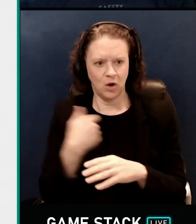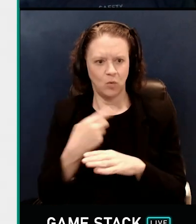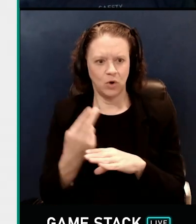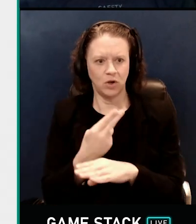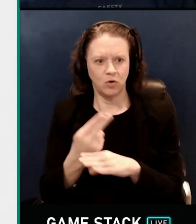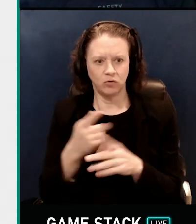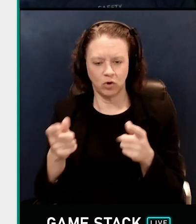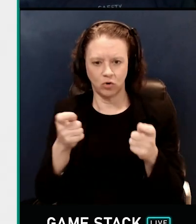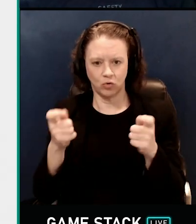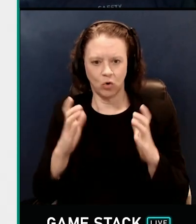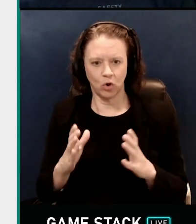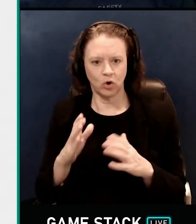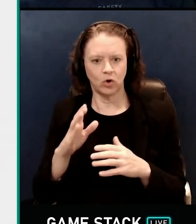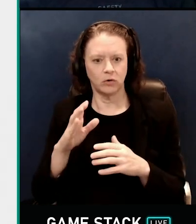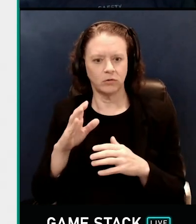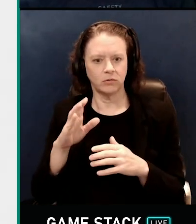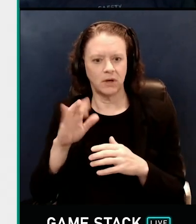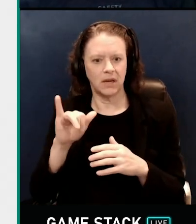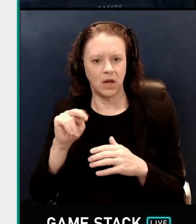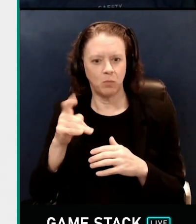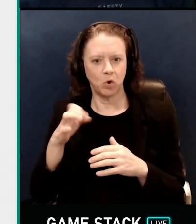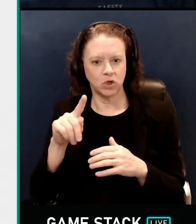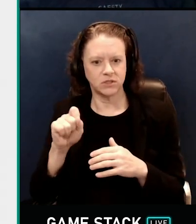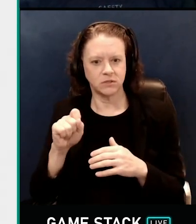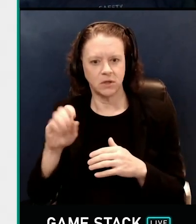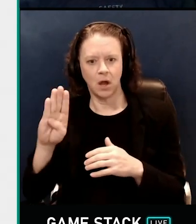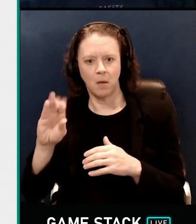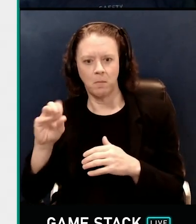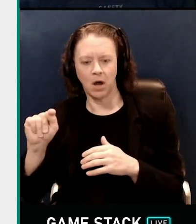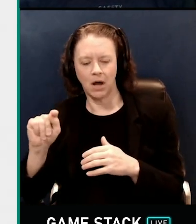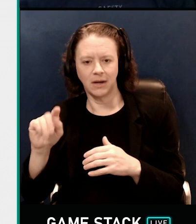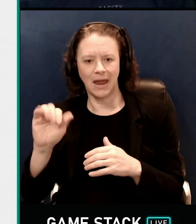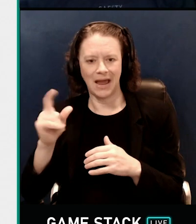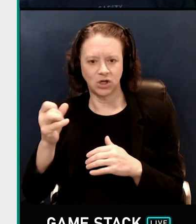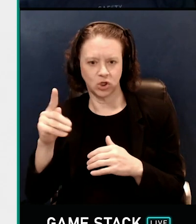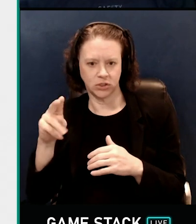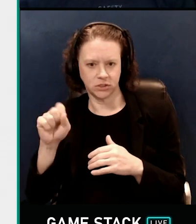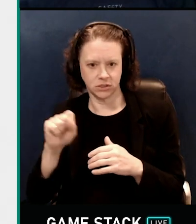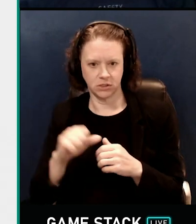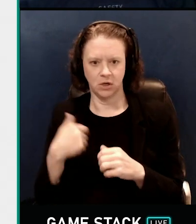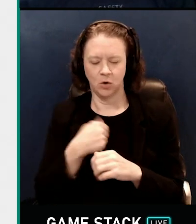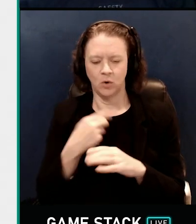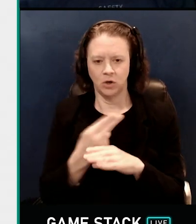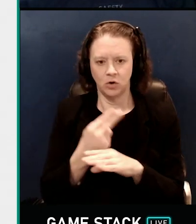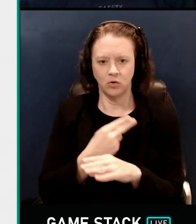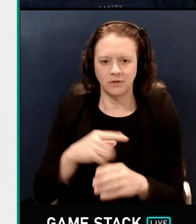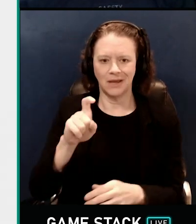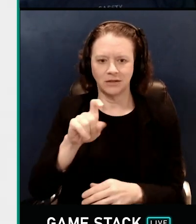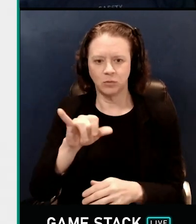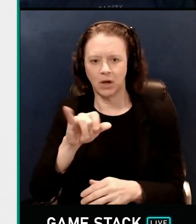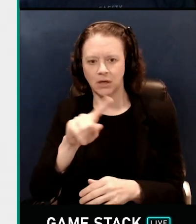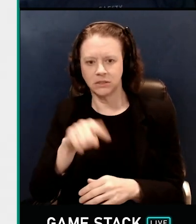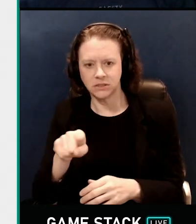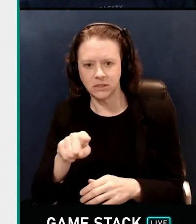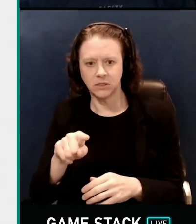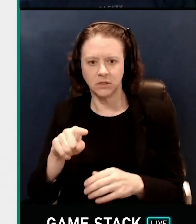Generally we try to make these very high level like move to an XYZ coordinate or attack an enemy with some given ID.